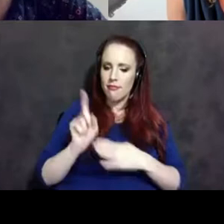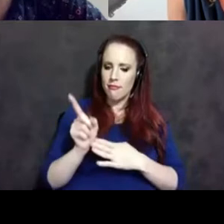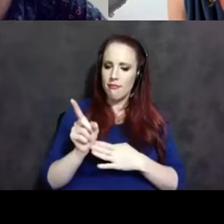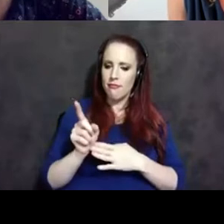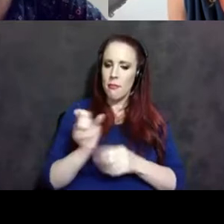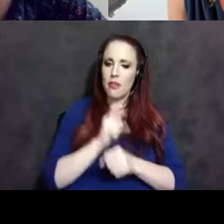them.